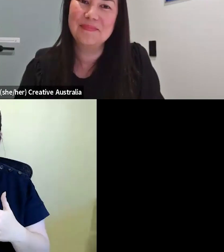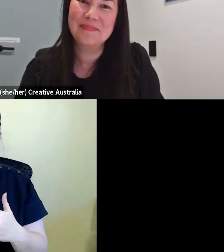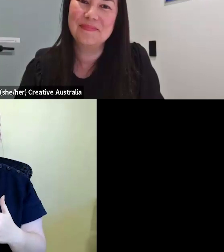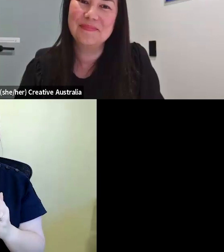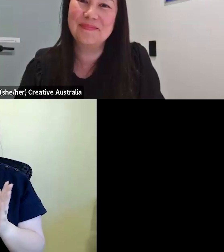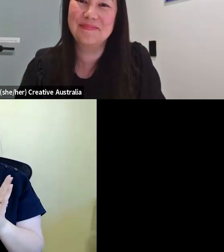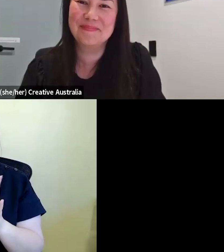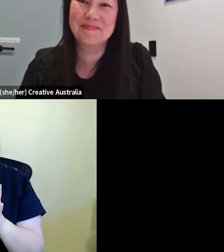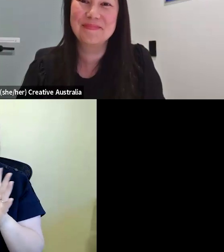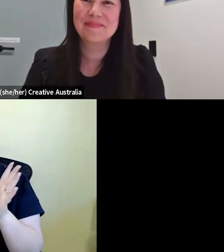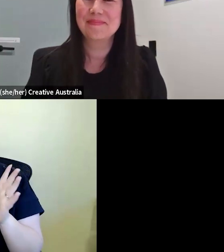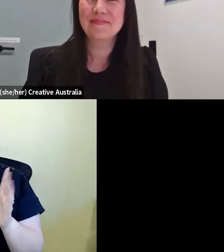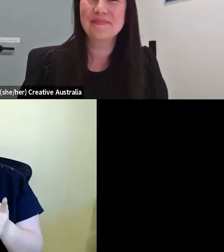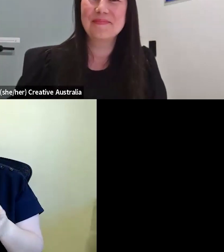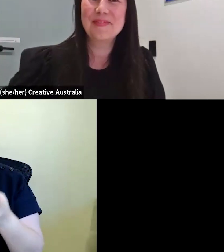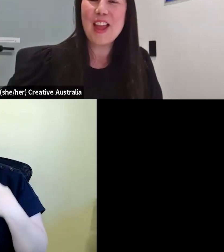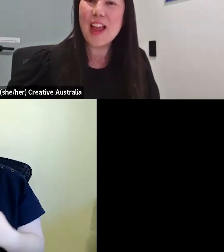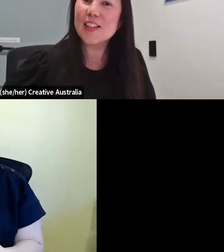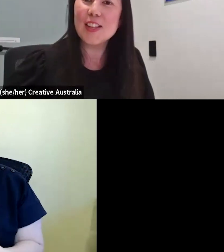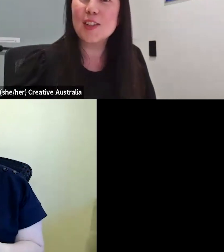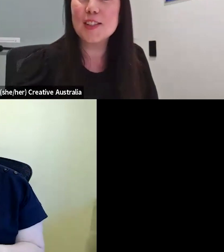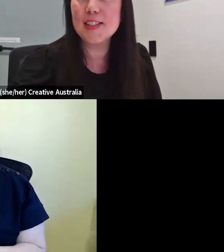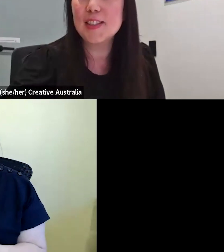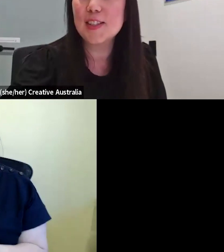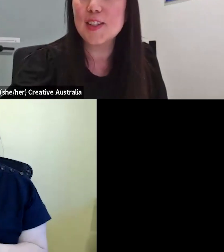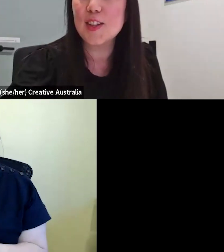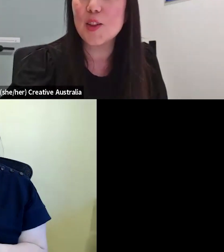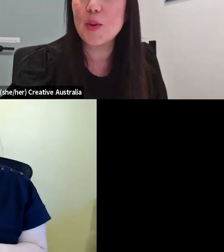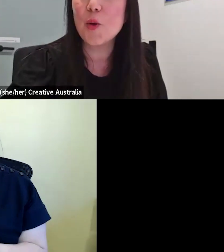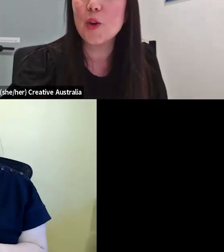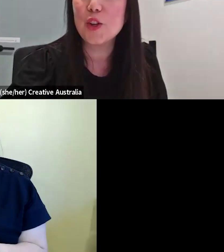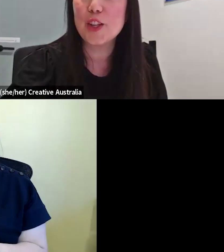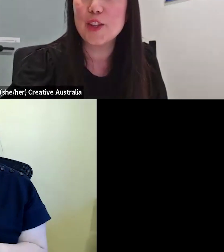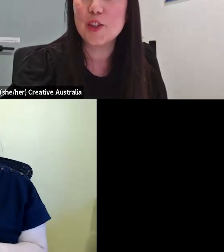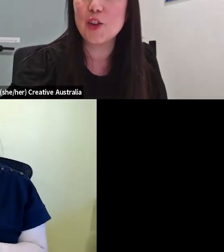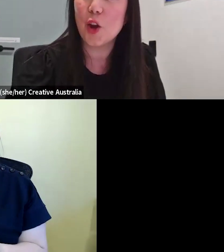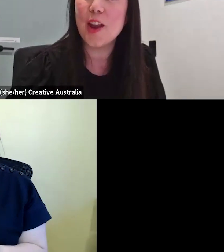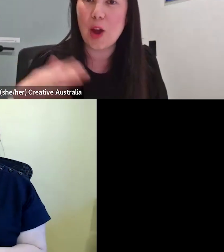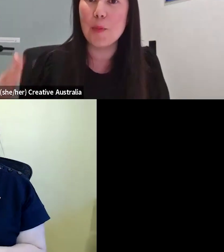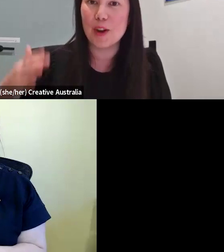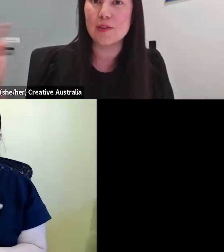rational as to why what -- as to why not now. >> We don't want you to go down the operational